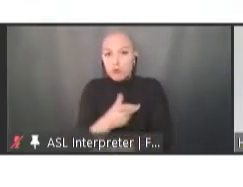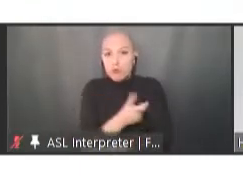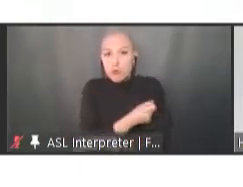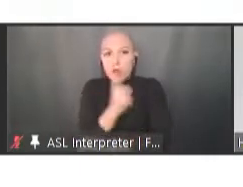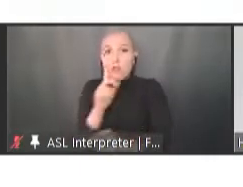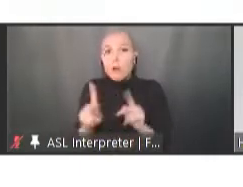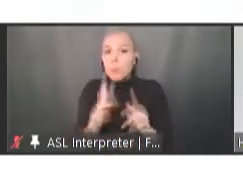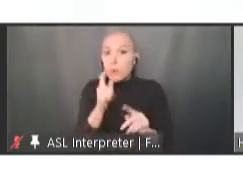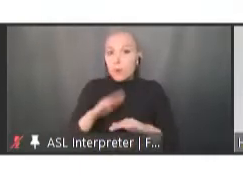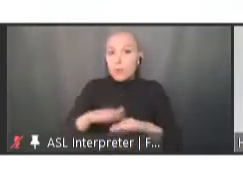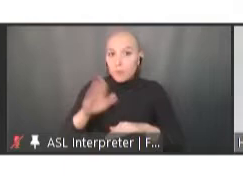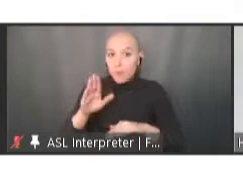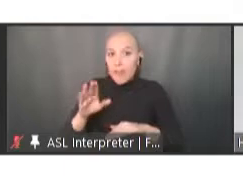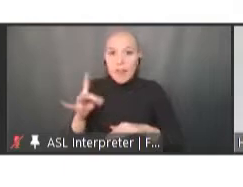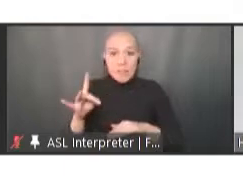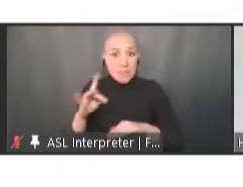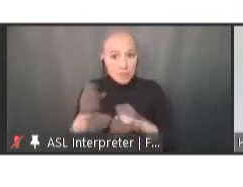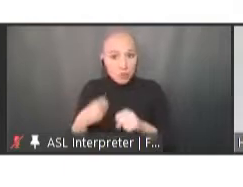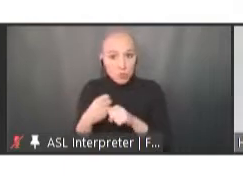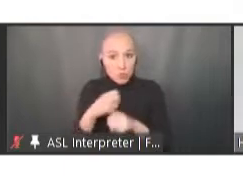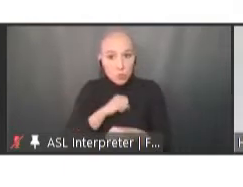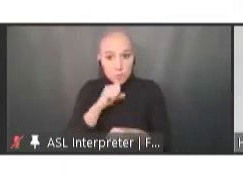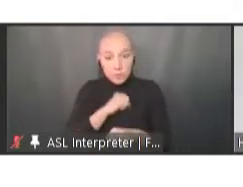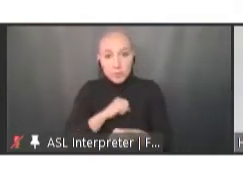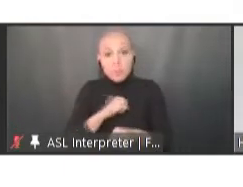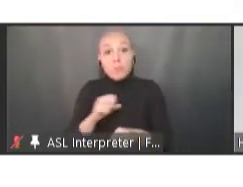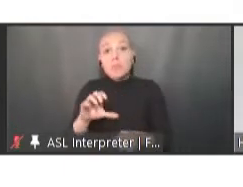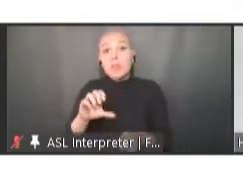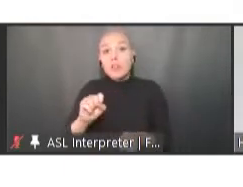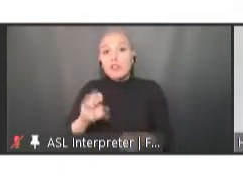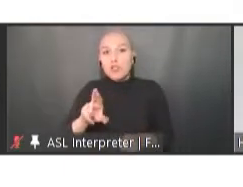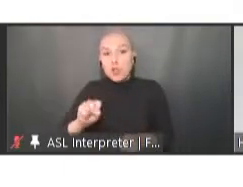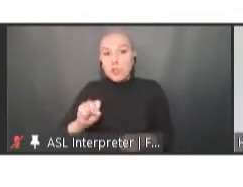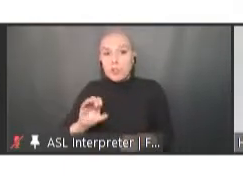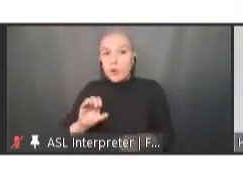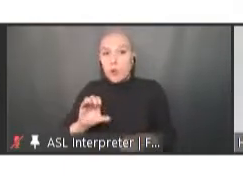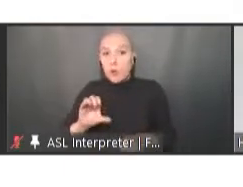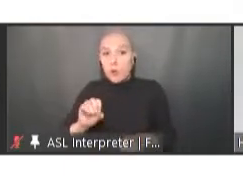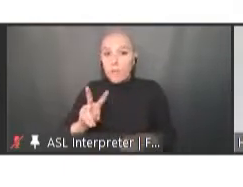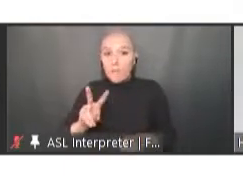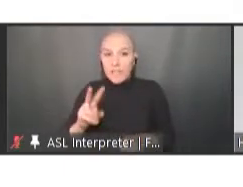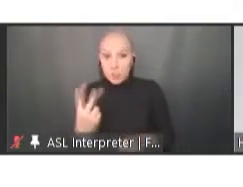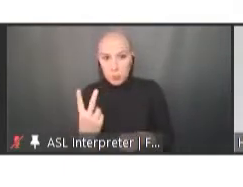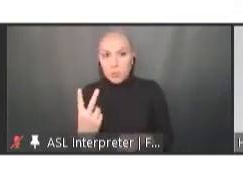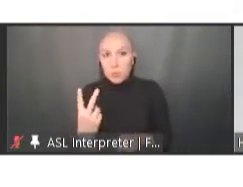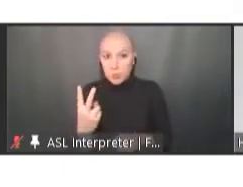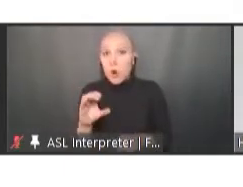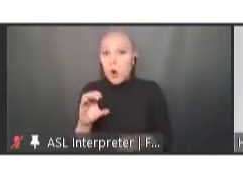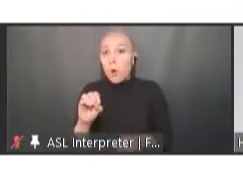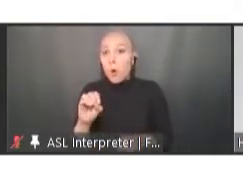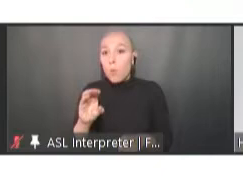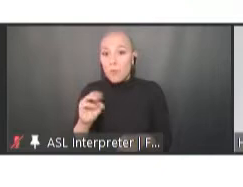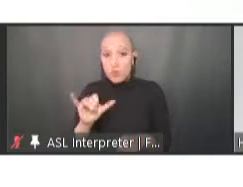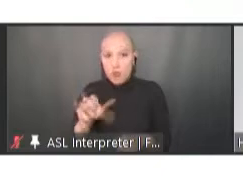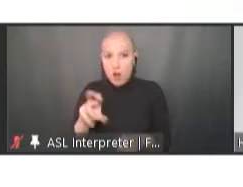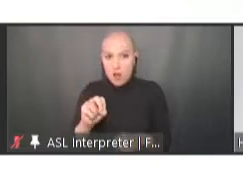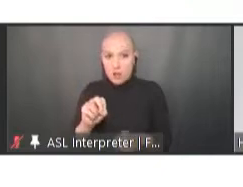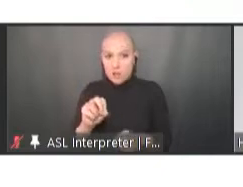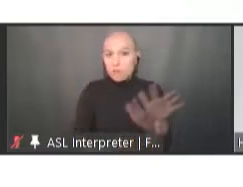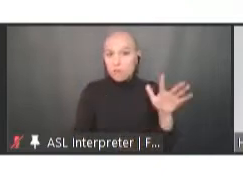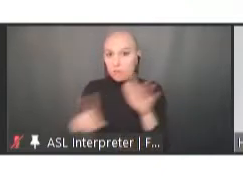The SARS-CoV-2 Omicron variant emerged in the U.S. during December 2021 and, by December 25,